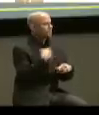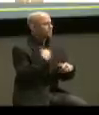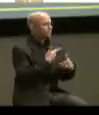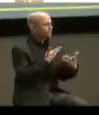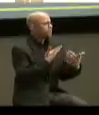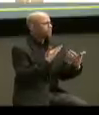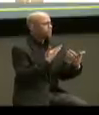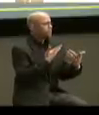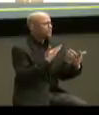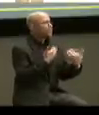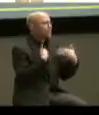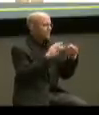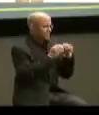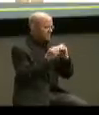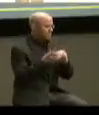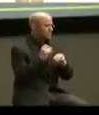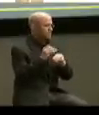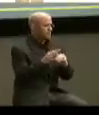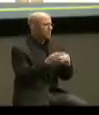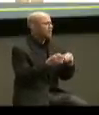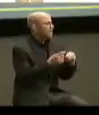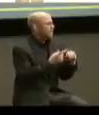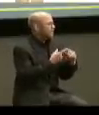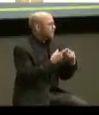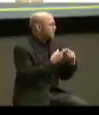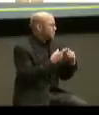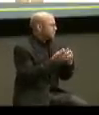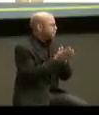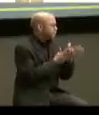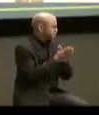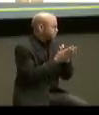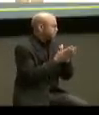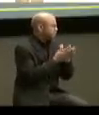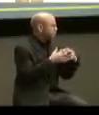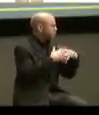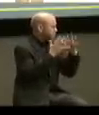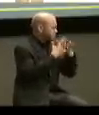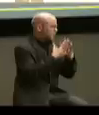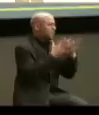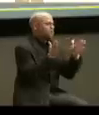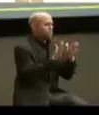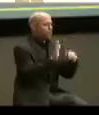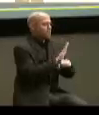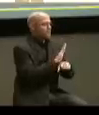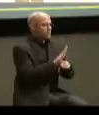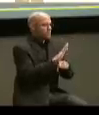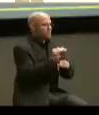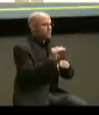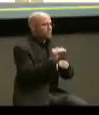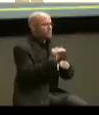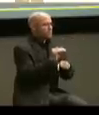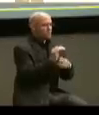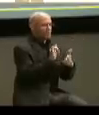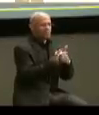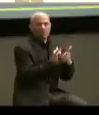GOVERNMENT WIDE ACQUISITION AS WELL. SO A NUMBER OF INITIATIVES SUPPORT SMALL BUSINESSES AND